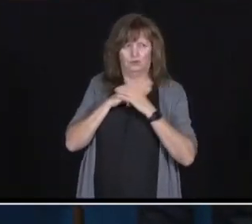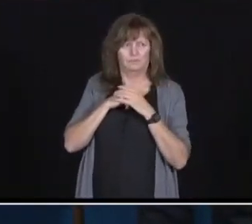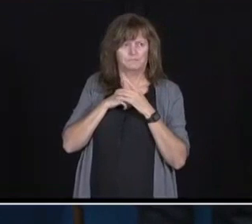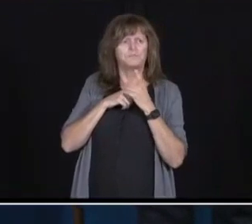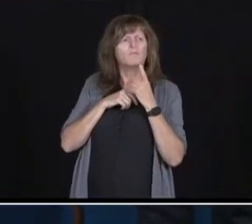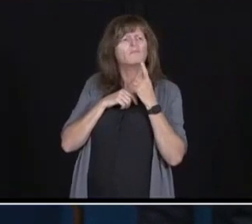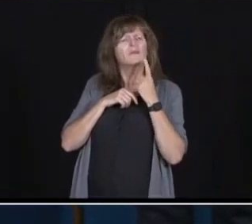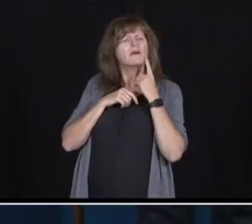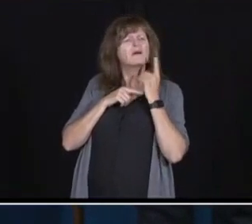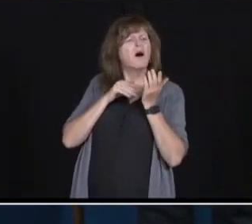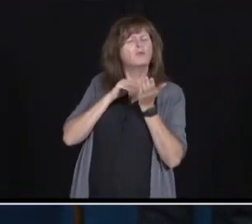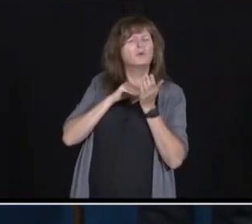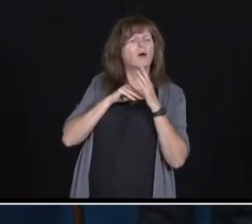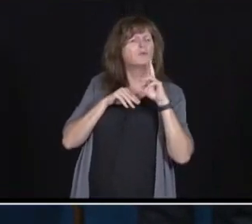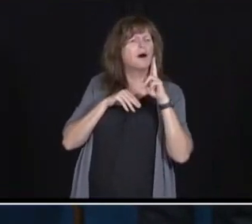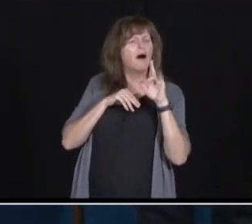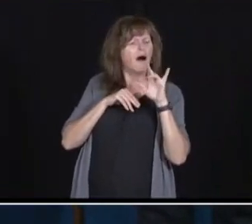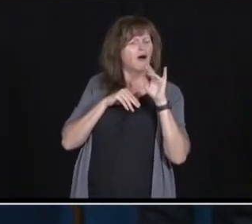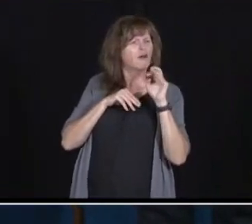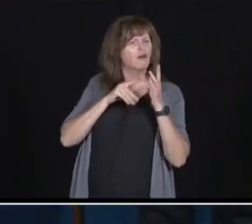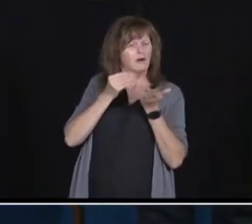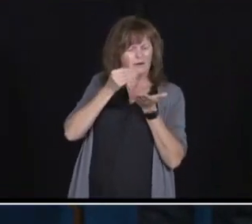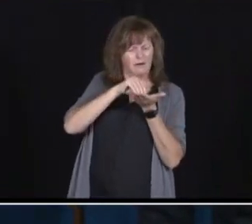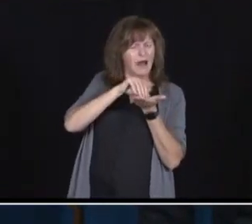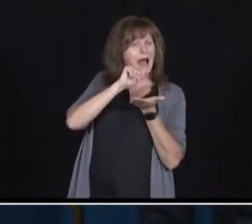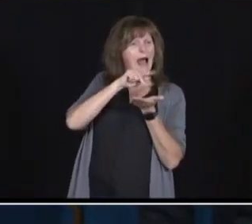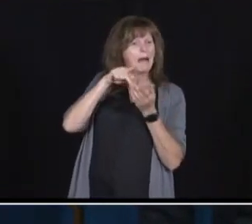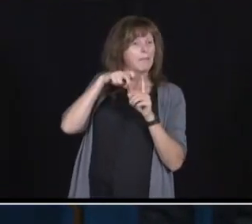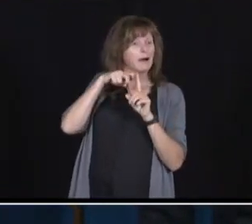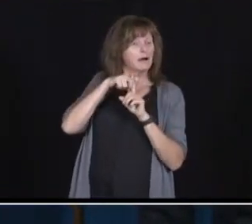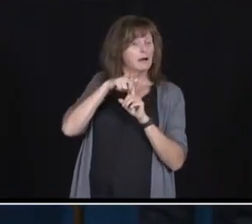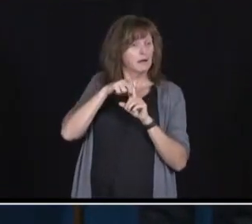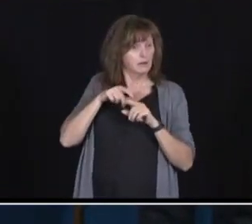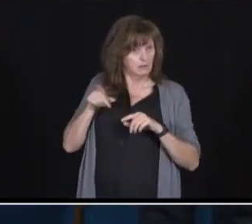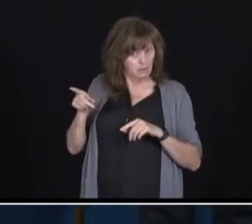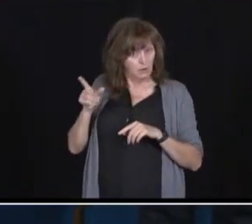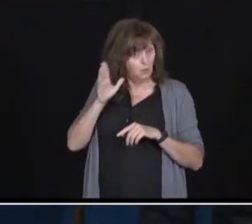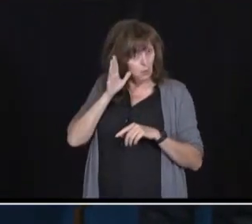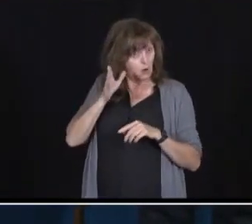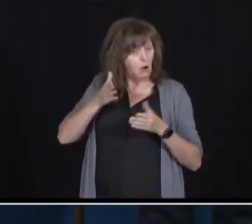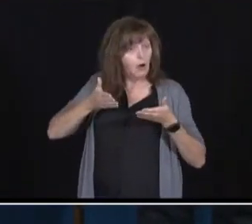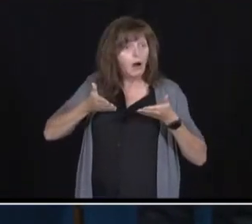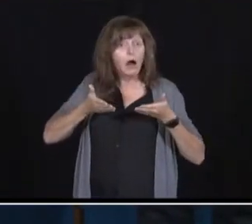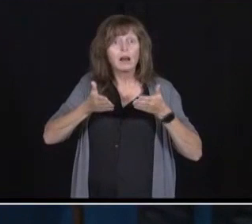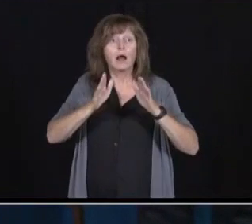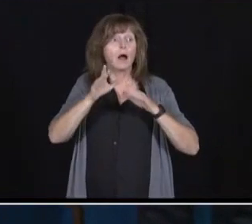Follow-up? If I could follow up on what Dr Hyer said about the contact tracing up.